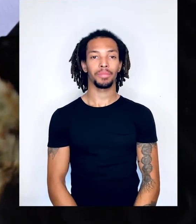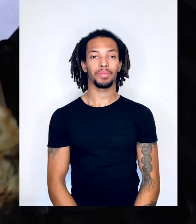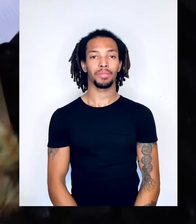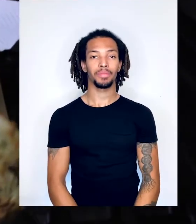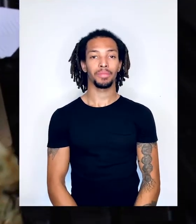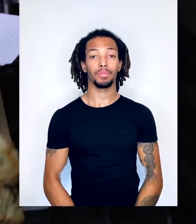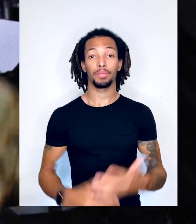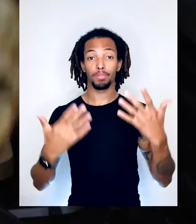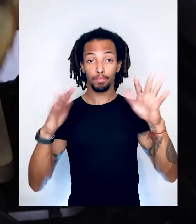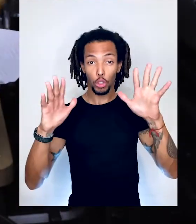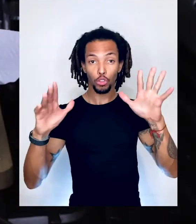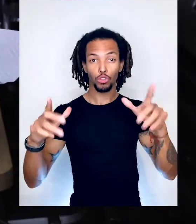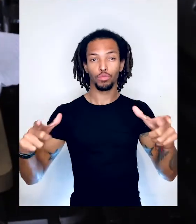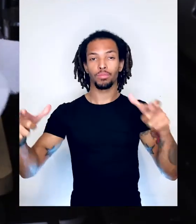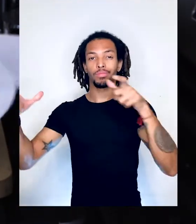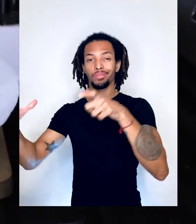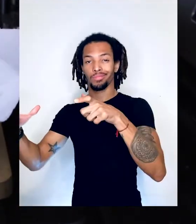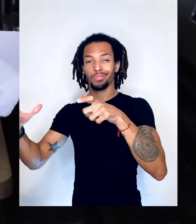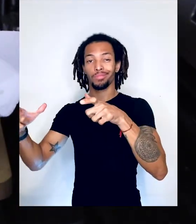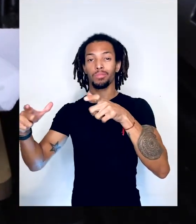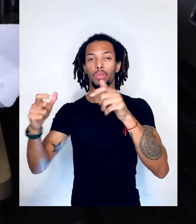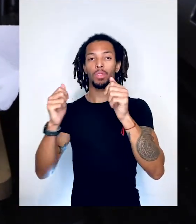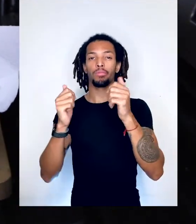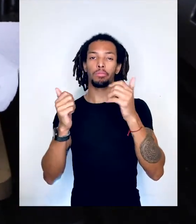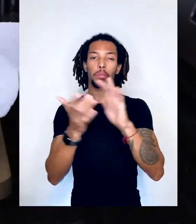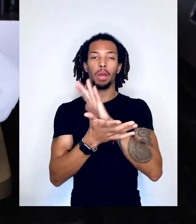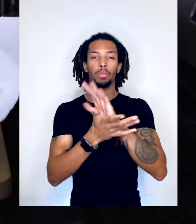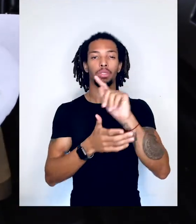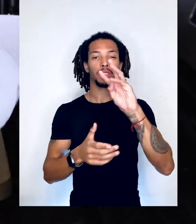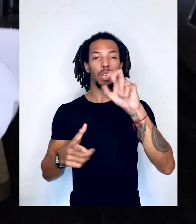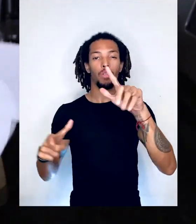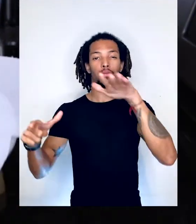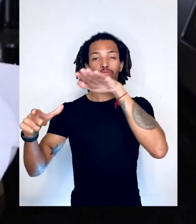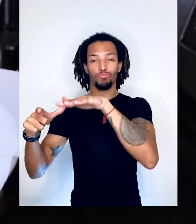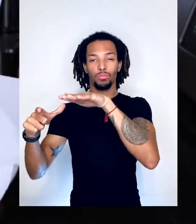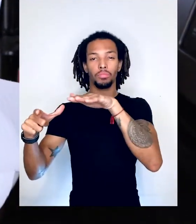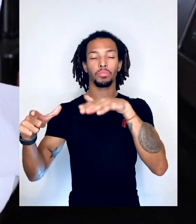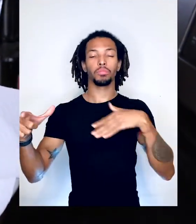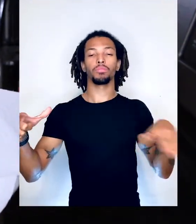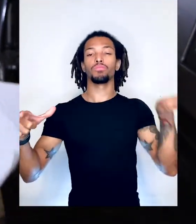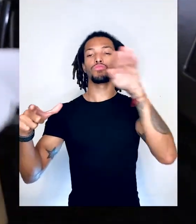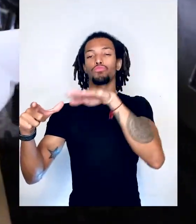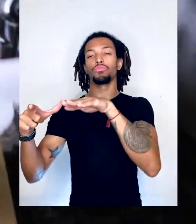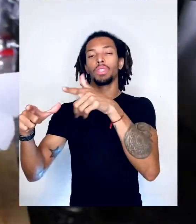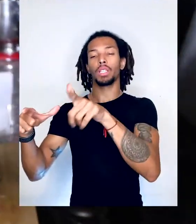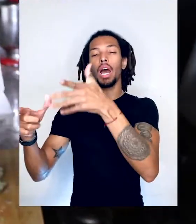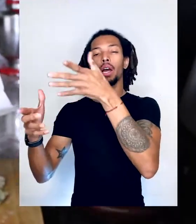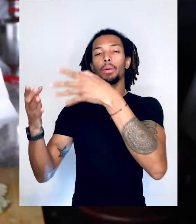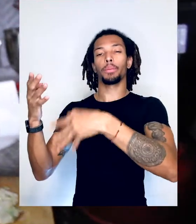...and when it's done i'll just transfer it to a paper towel lined plate, let it drain...